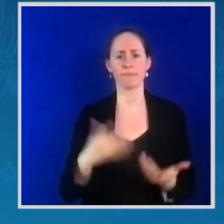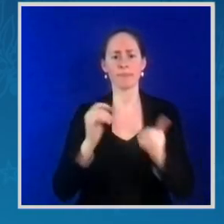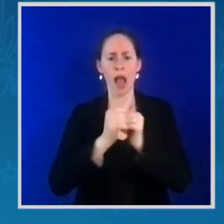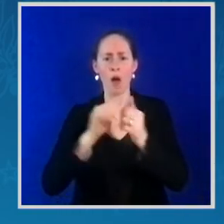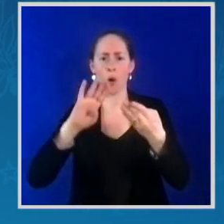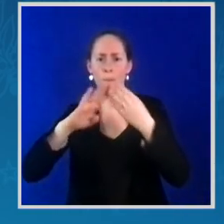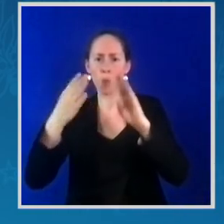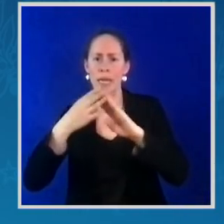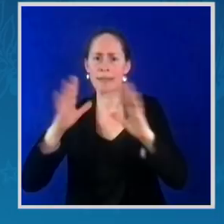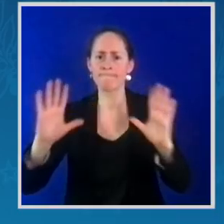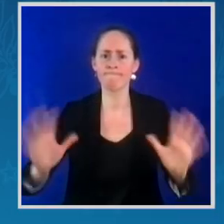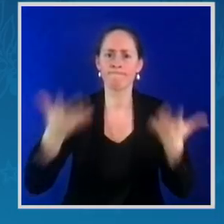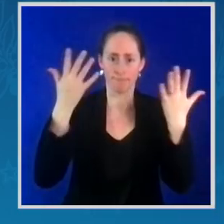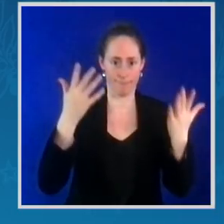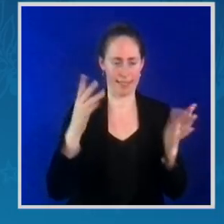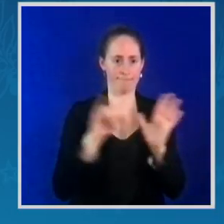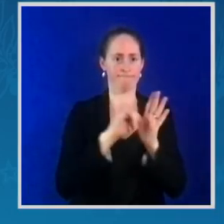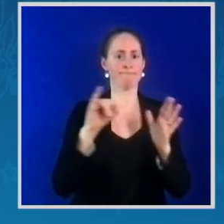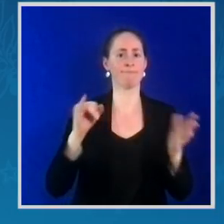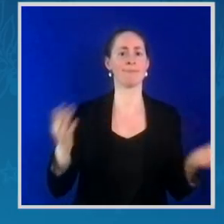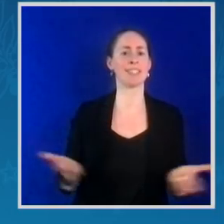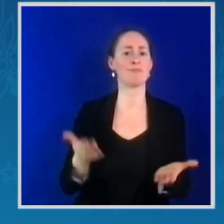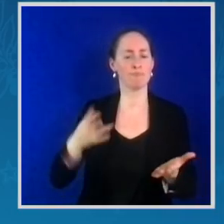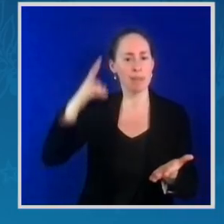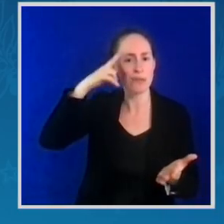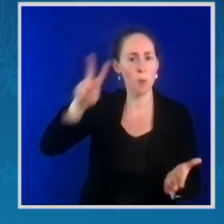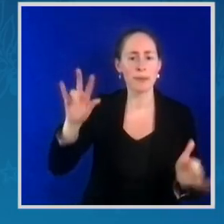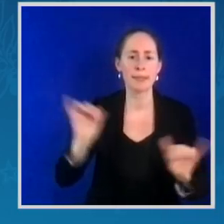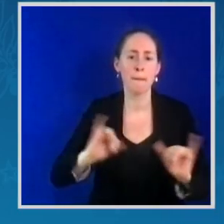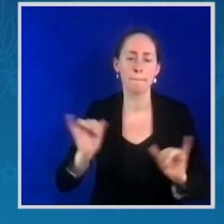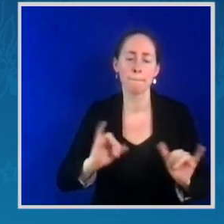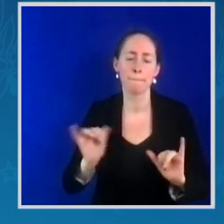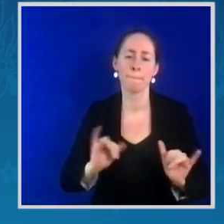So the work that we are doing in terms of our women, young women empowerment,